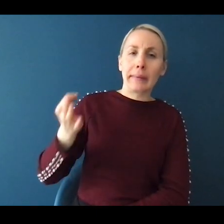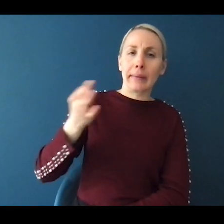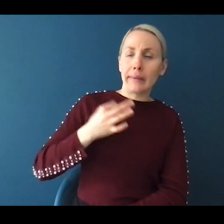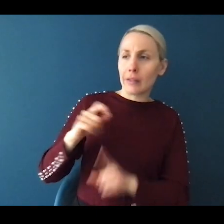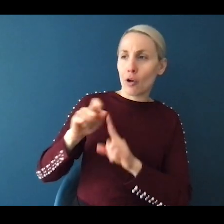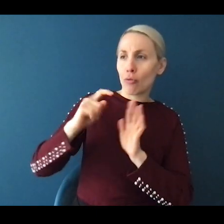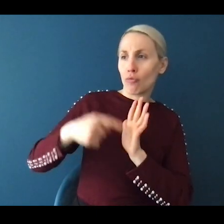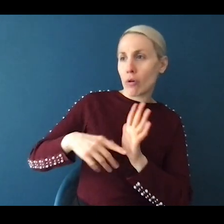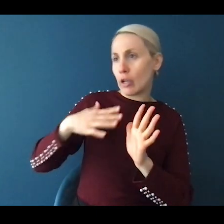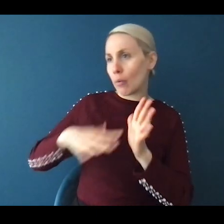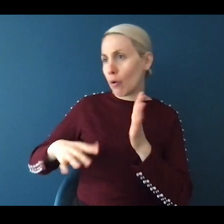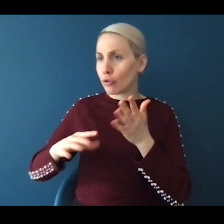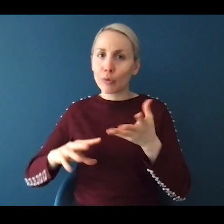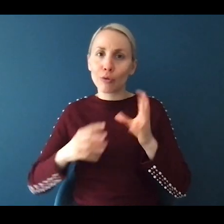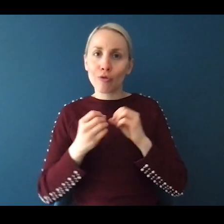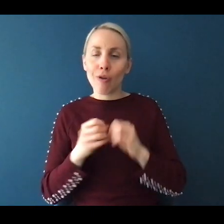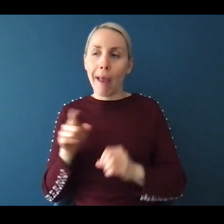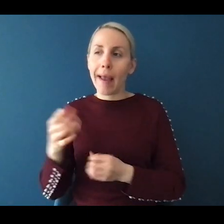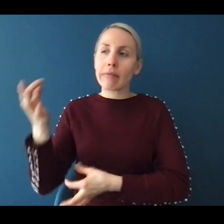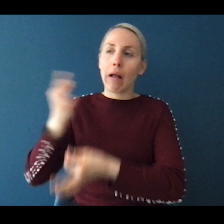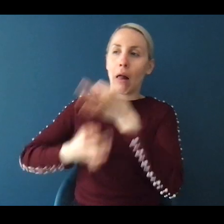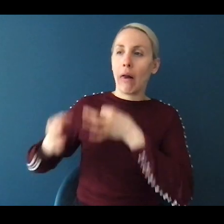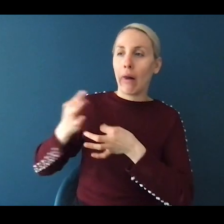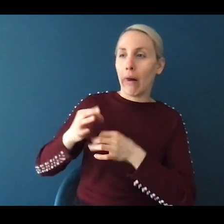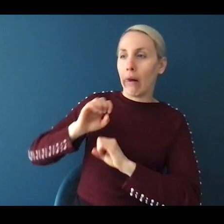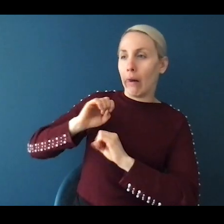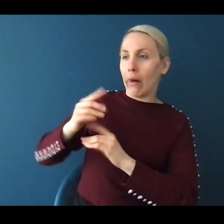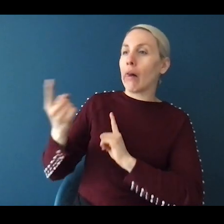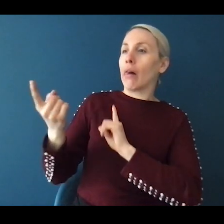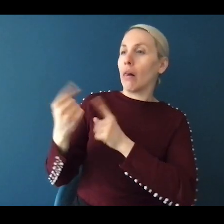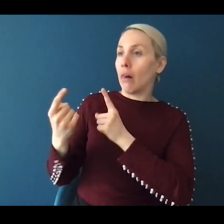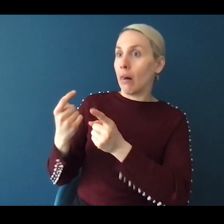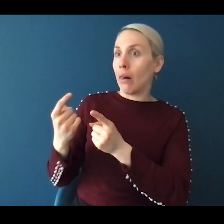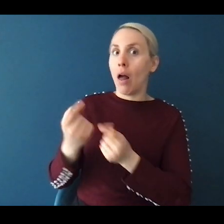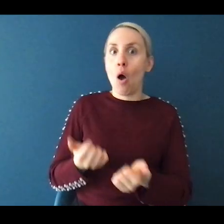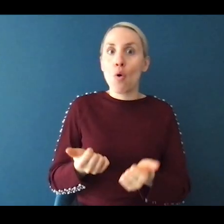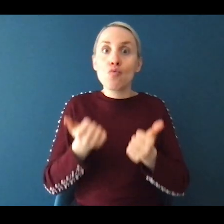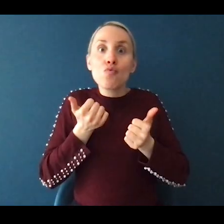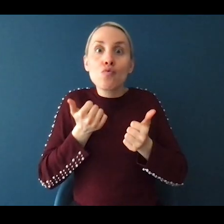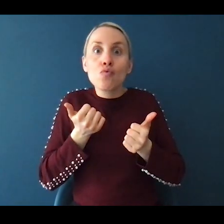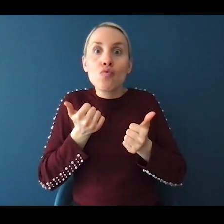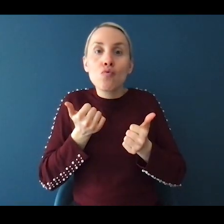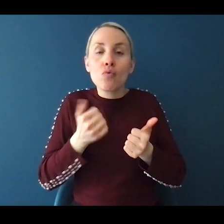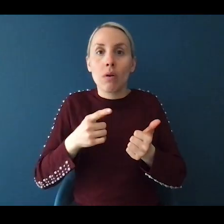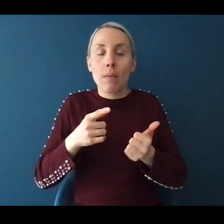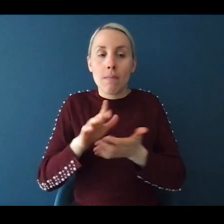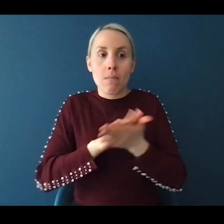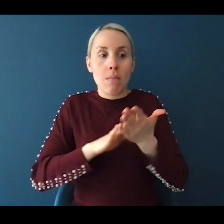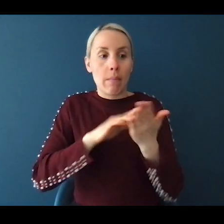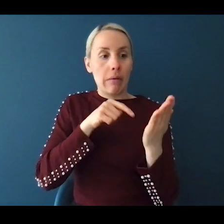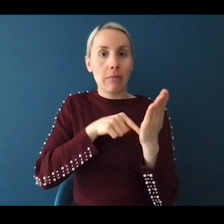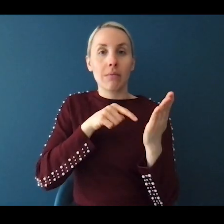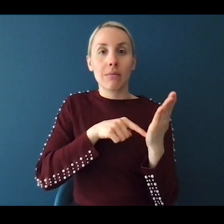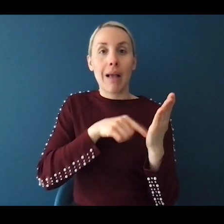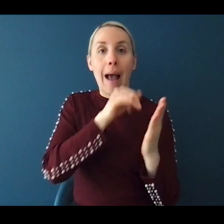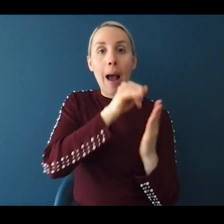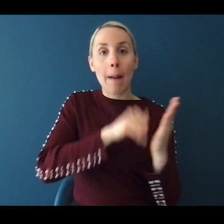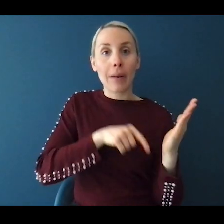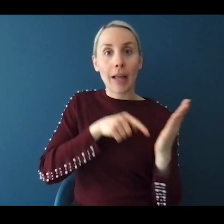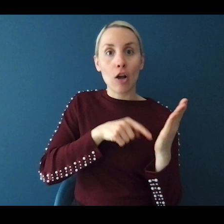wanted to develop in a way that you end up deconstructing your application in the moment